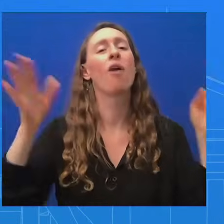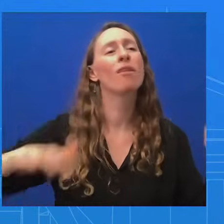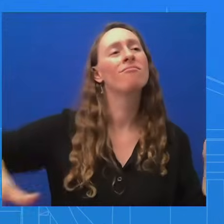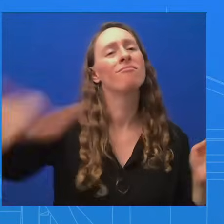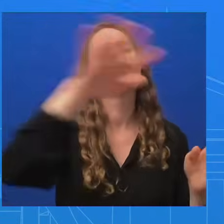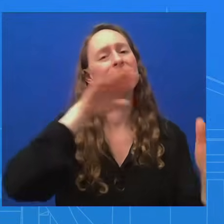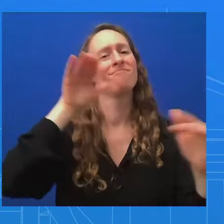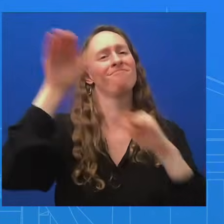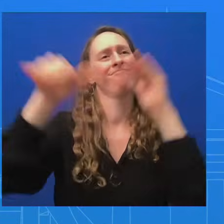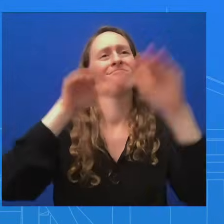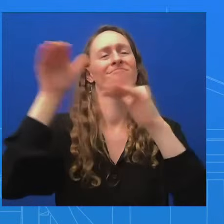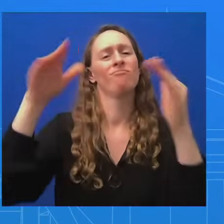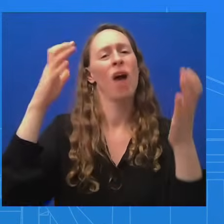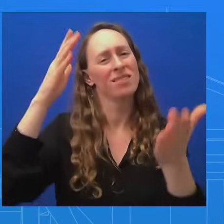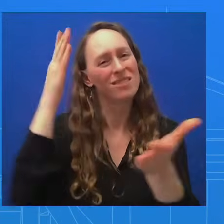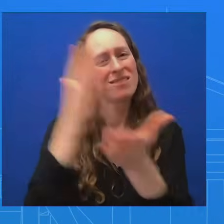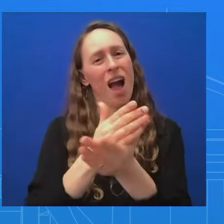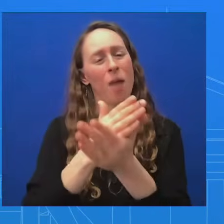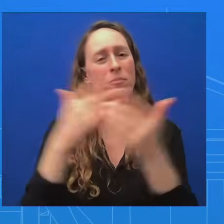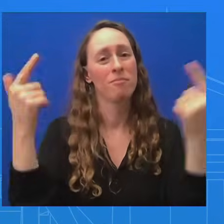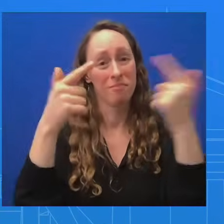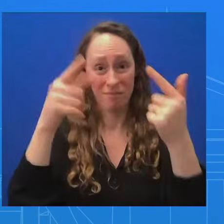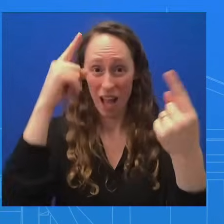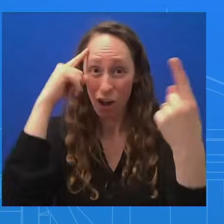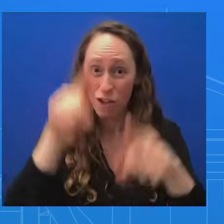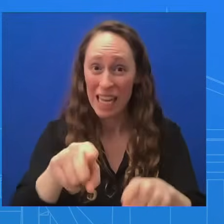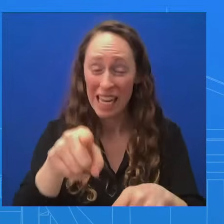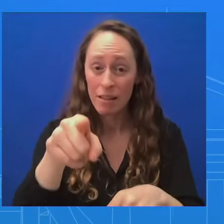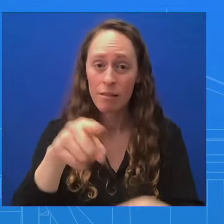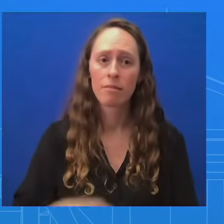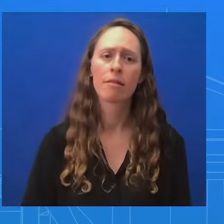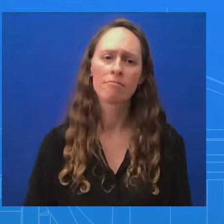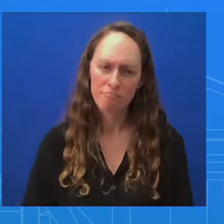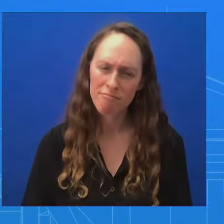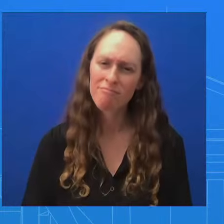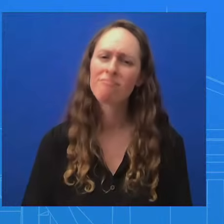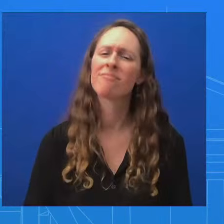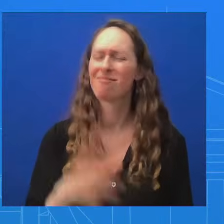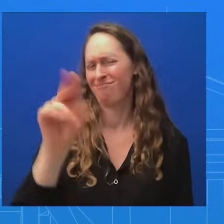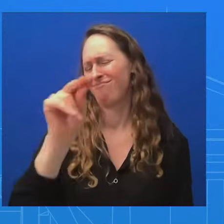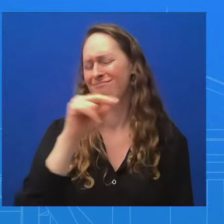We don't believe a ceasefire is going to be to the benefit of anybody but Hamas.